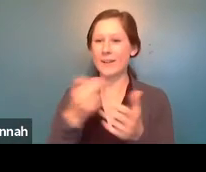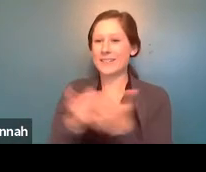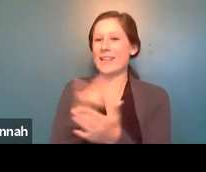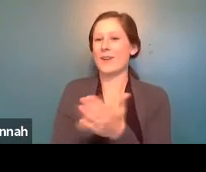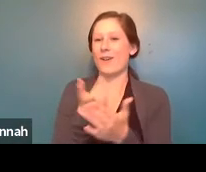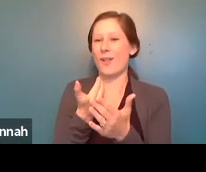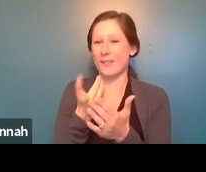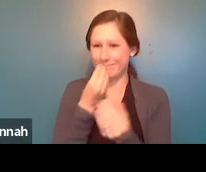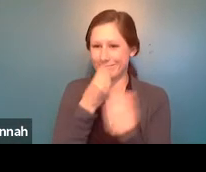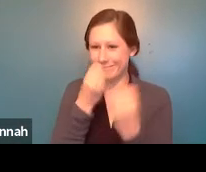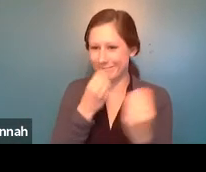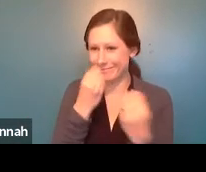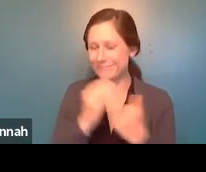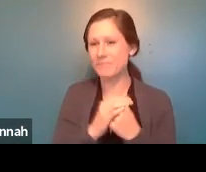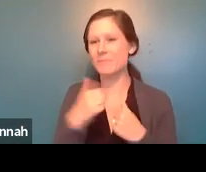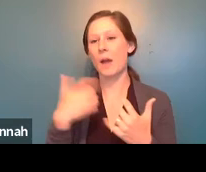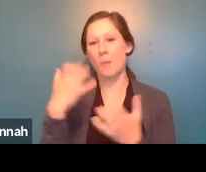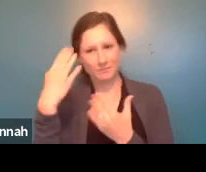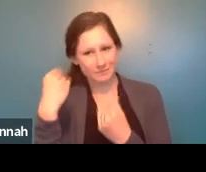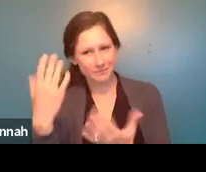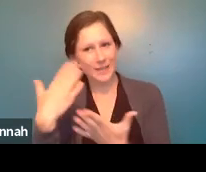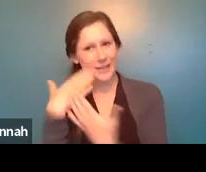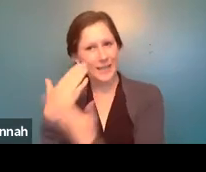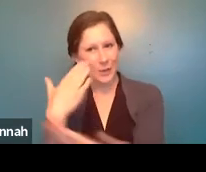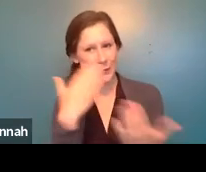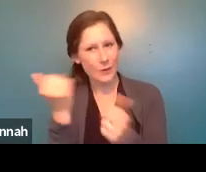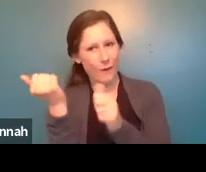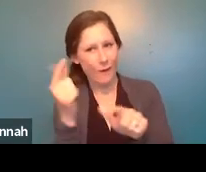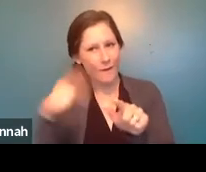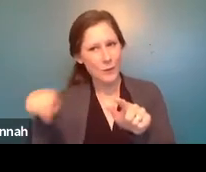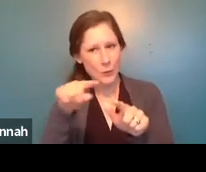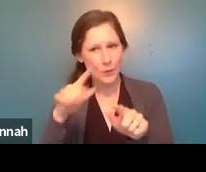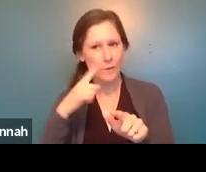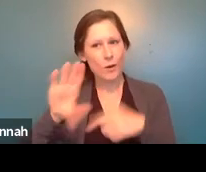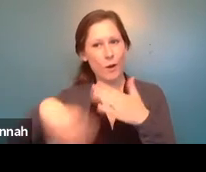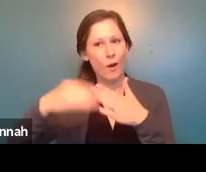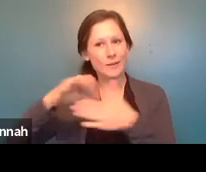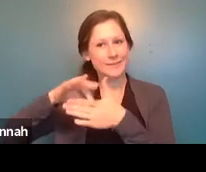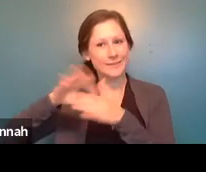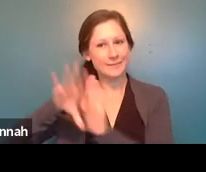want to throw that out there to thank all you guys personally for all the content that you put out there. So here's some